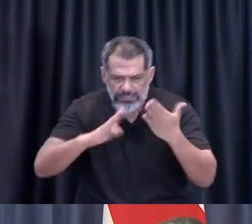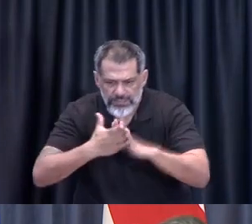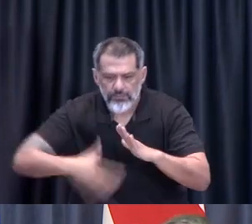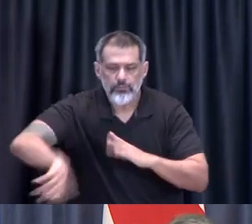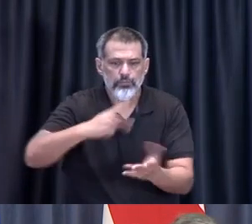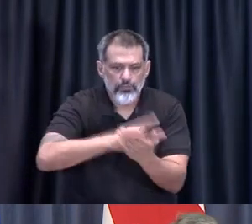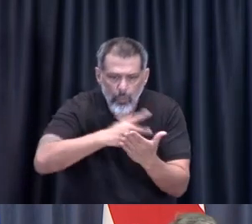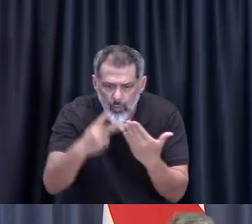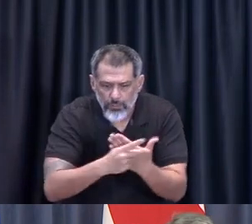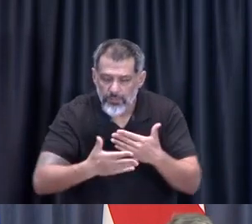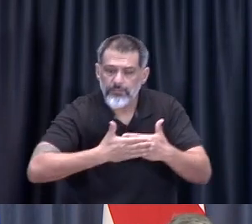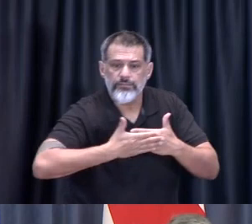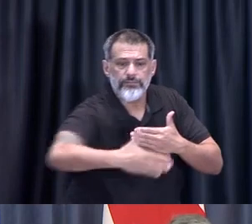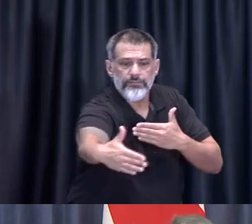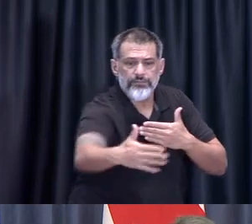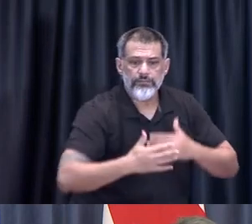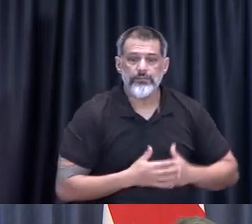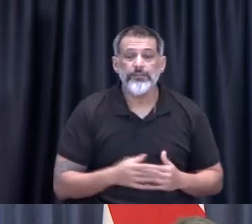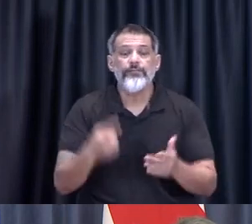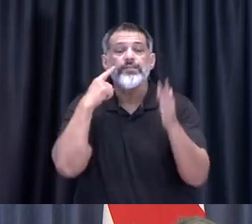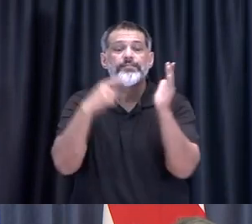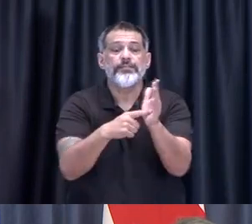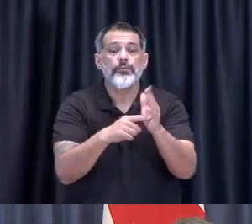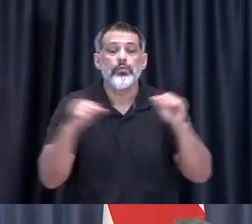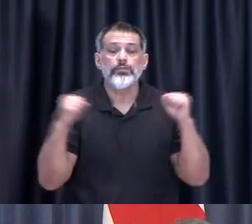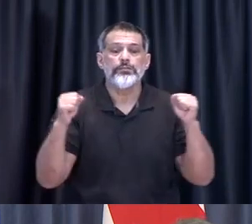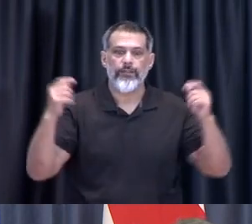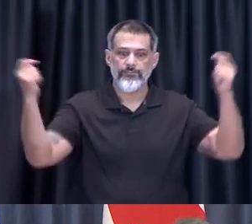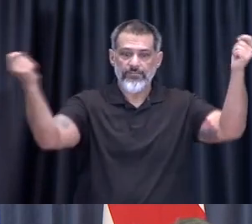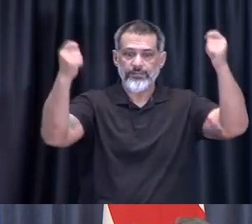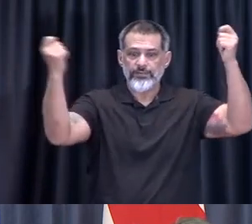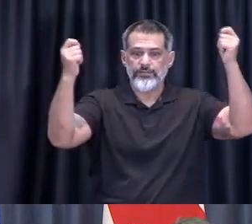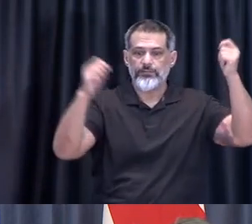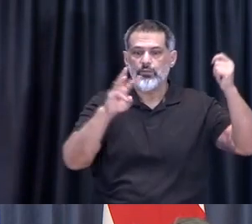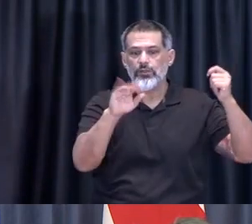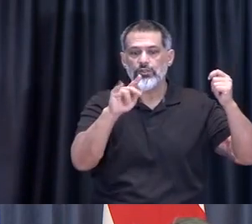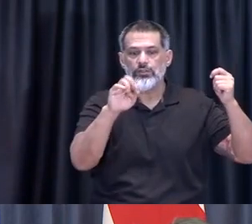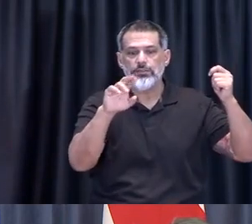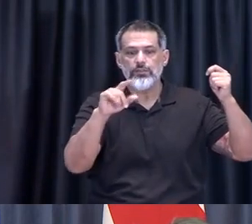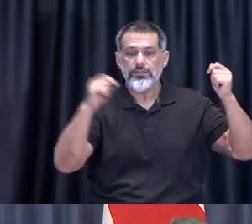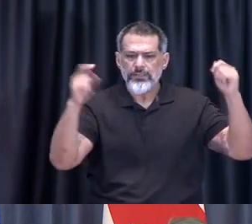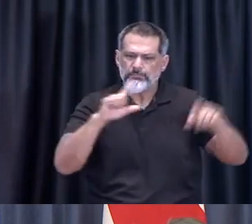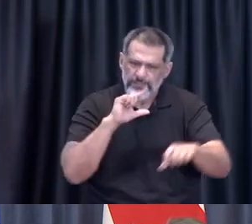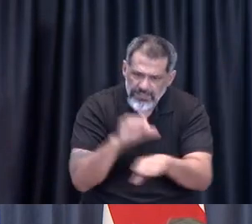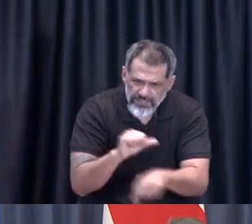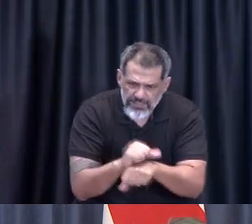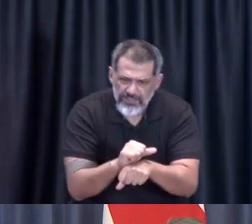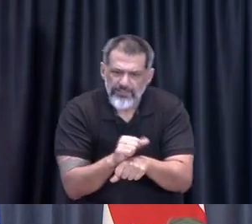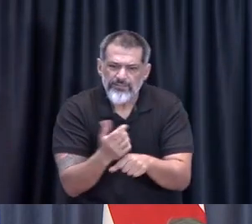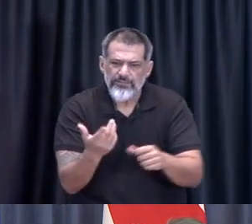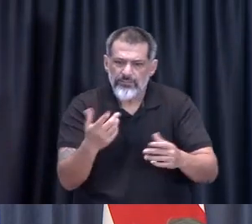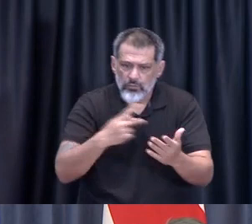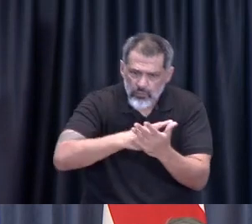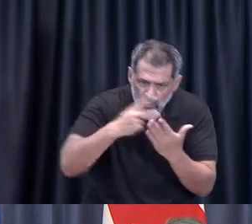Like the winter licious type program that we've done, we have to sort of make sure we're in a situation where that program can be most effectively offered